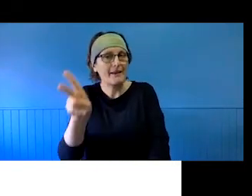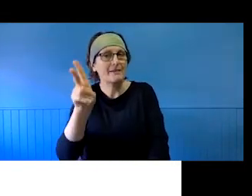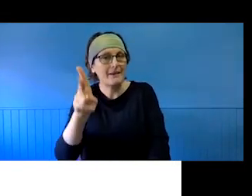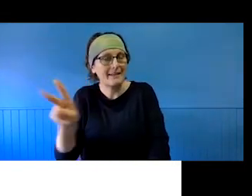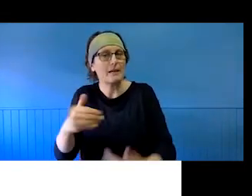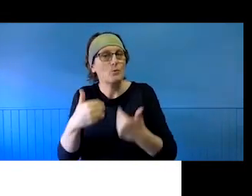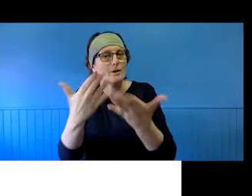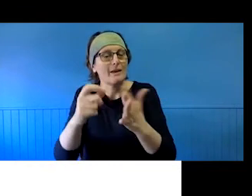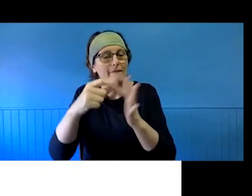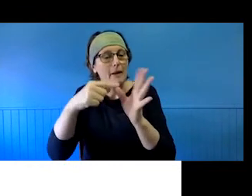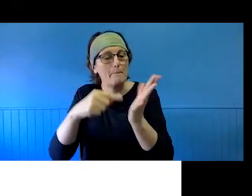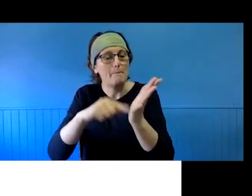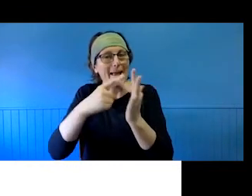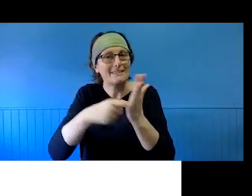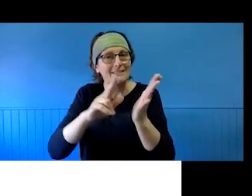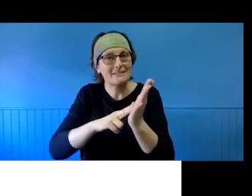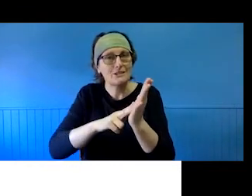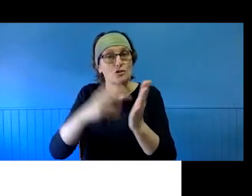Those are patterning ideas that the brain can take in and